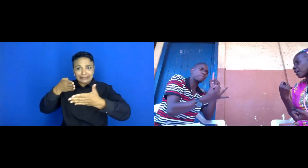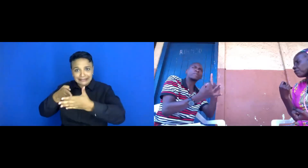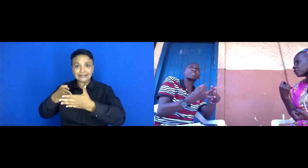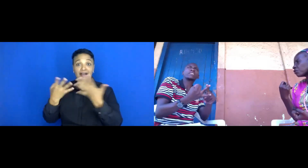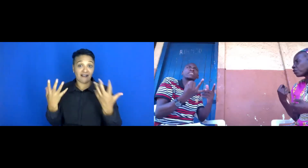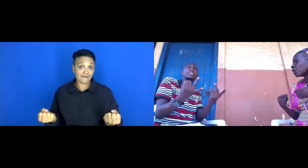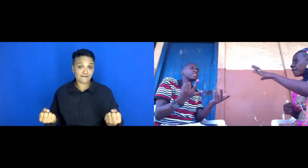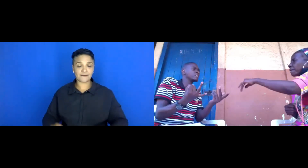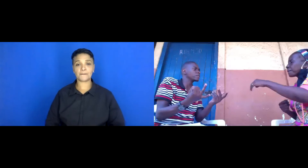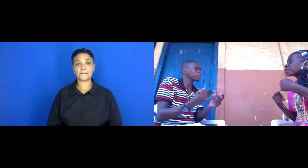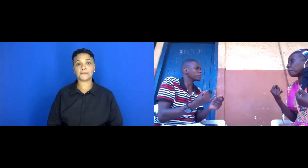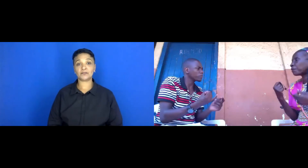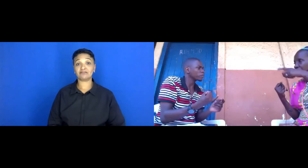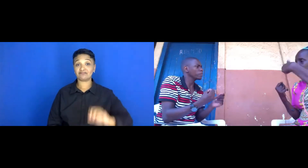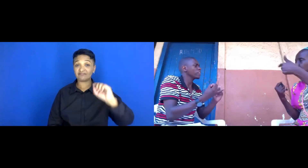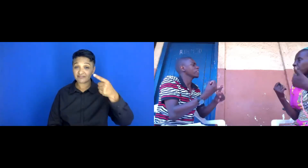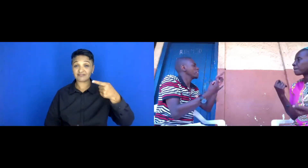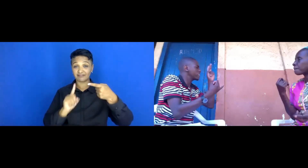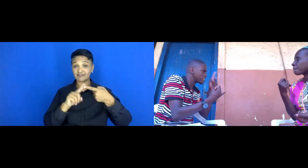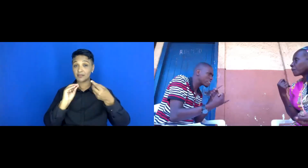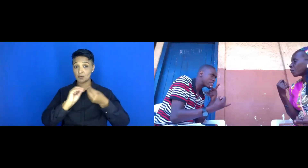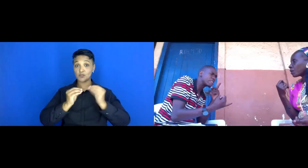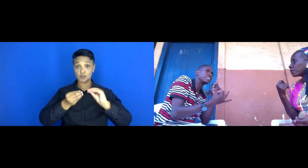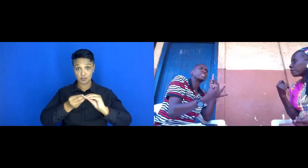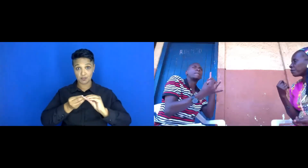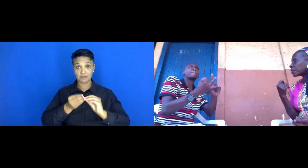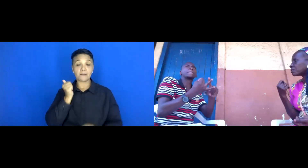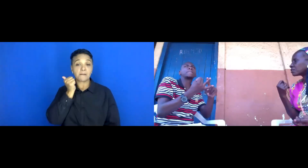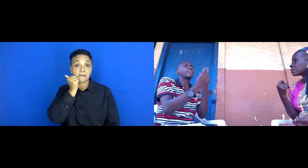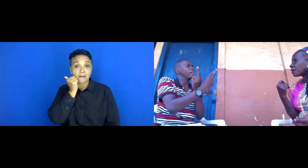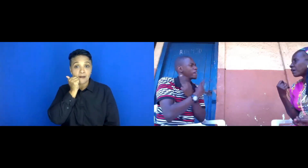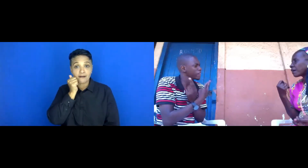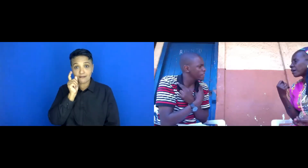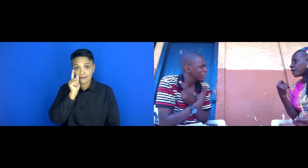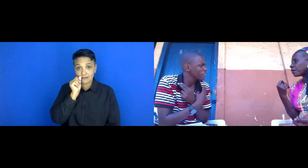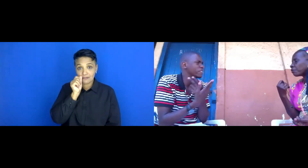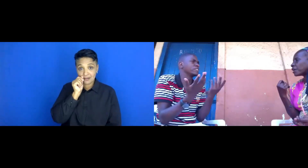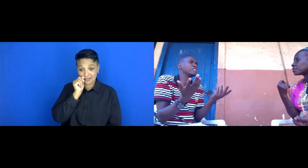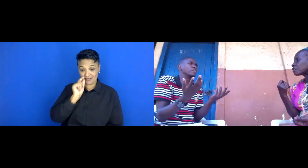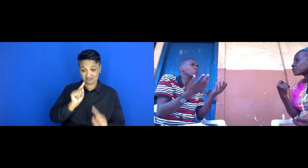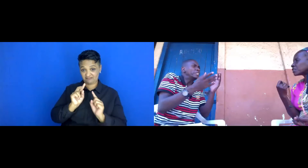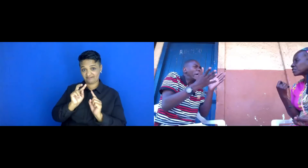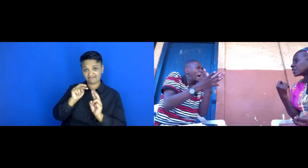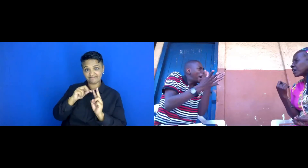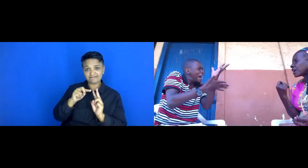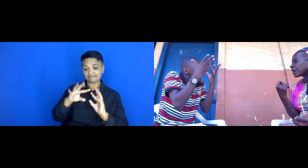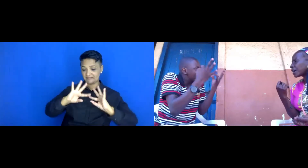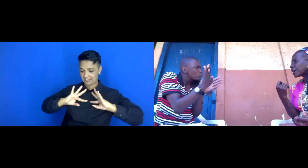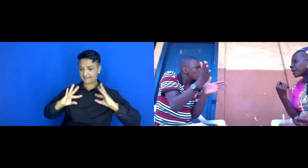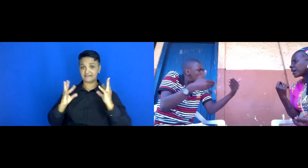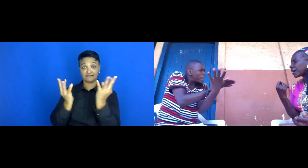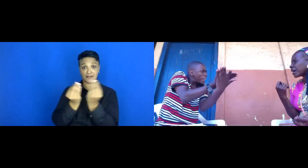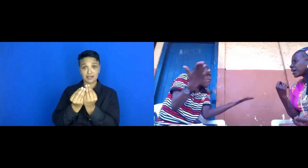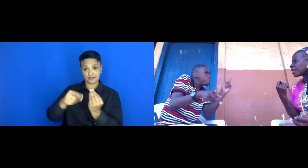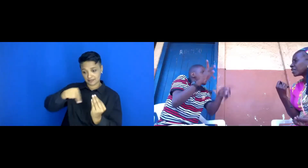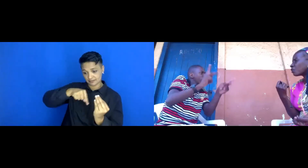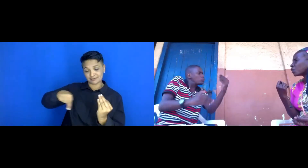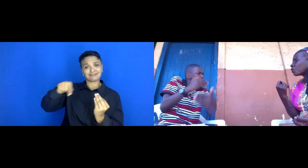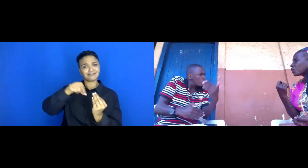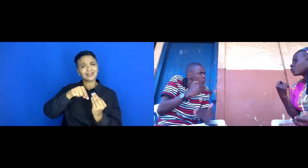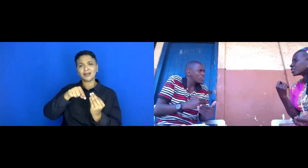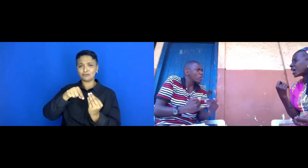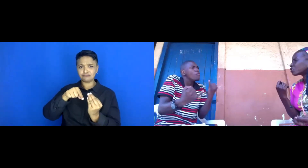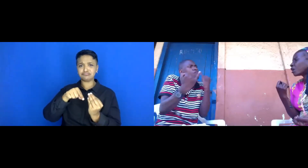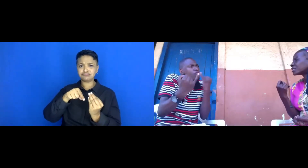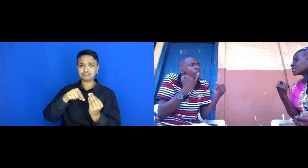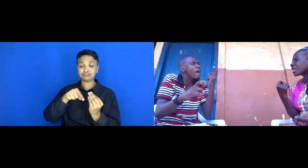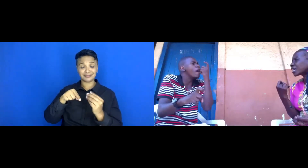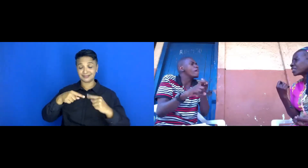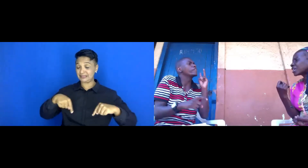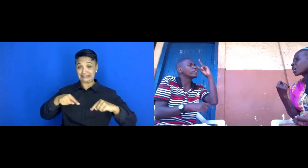first of all the parents their parents relatives and we it was hard to access anything